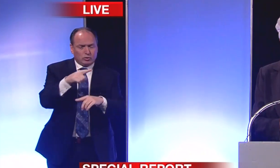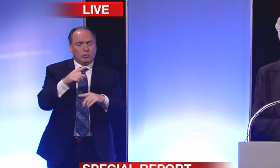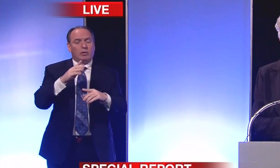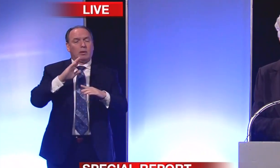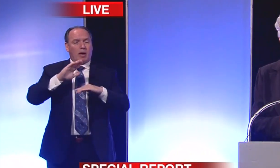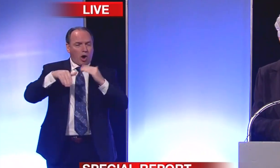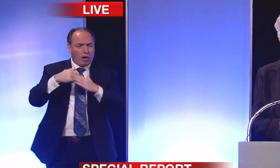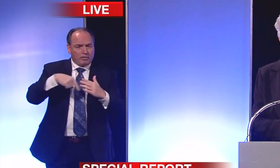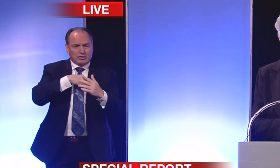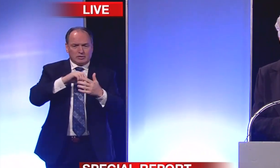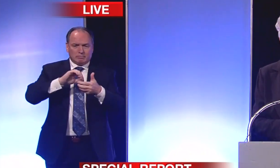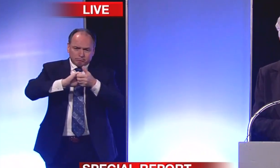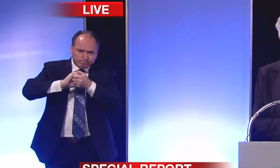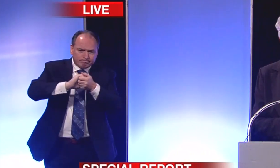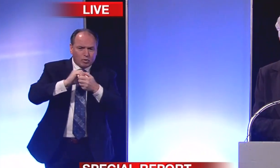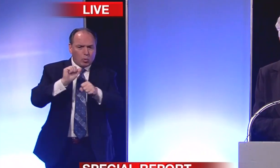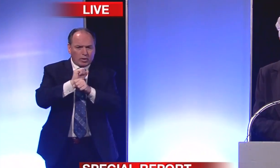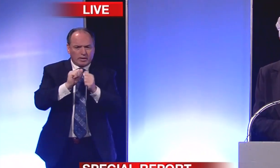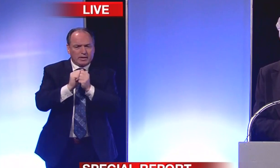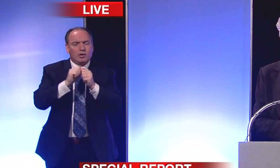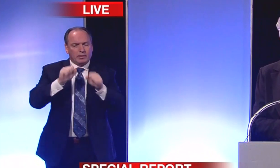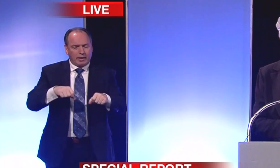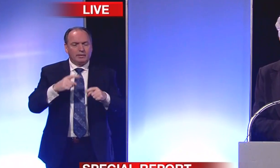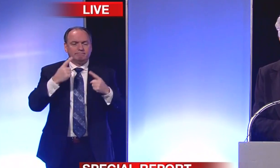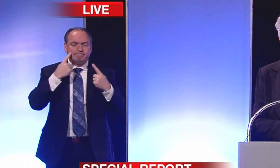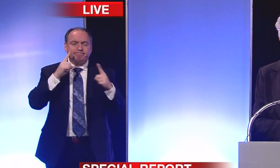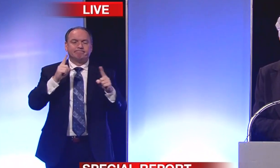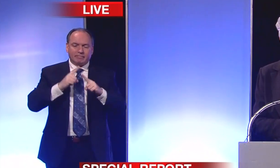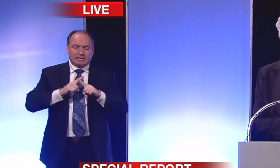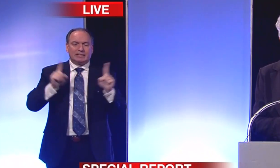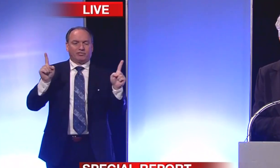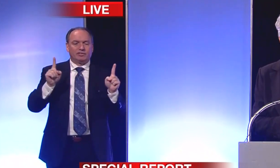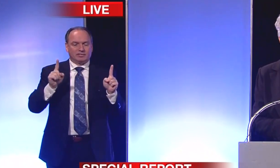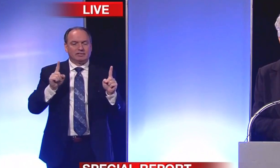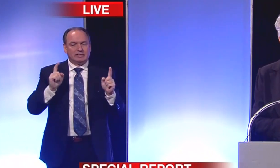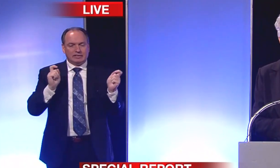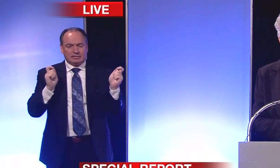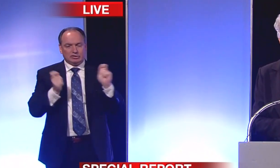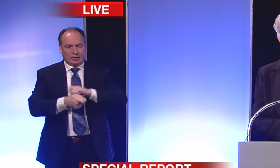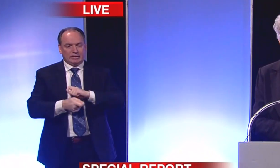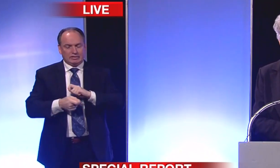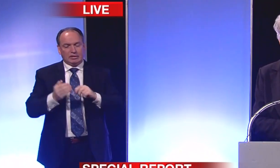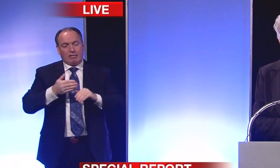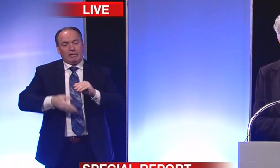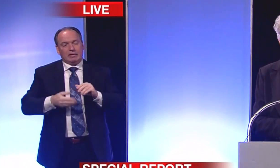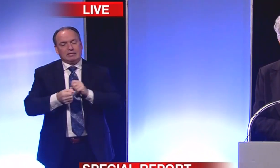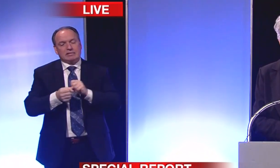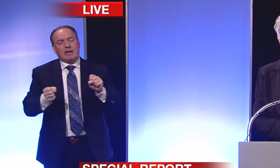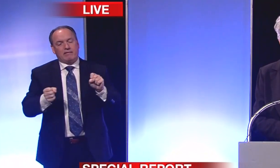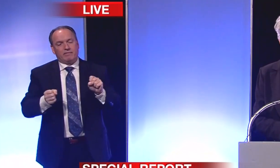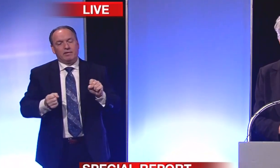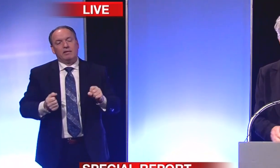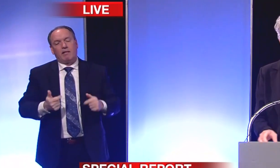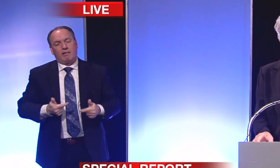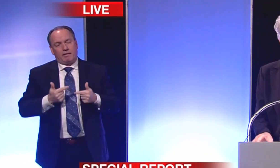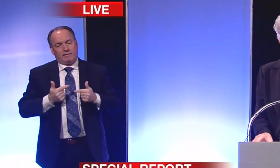OF YOU HELPING ALL OF THE HEALTH OFFICIALS, GOVERNMENT OFFICIALS TRYING TO PROTECT YOU. IT IS ONLY BY US ALL WORKING